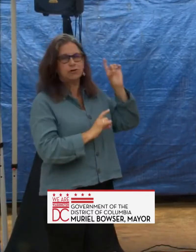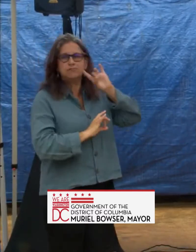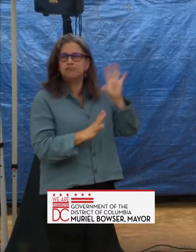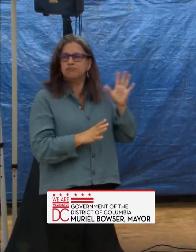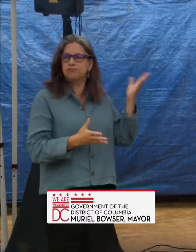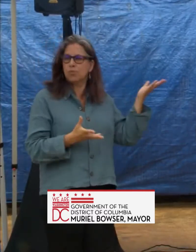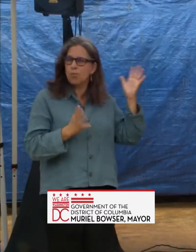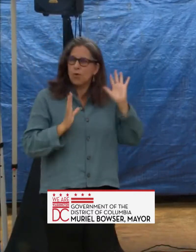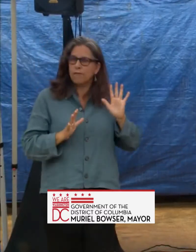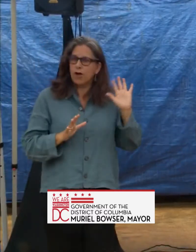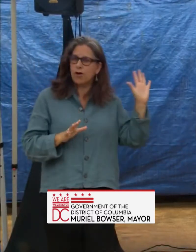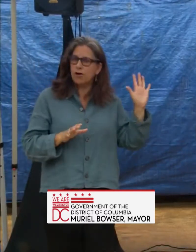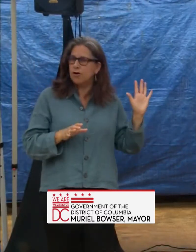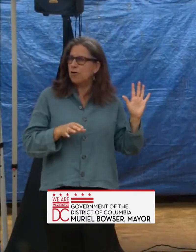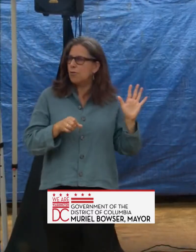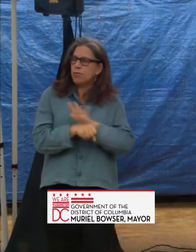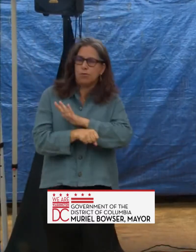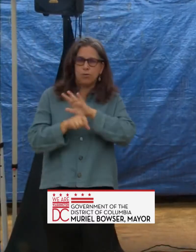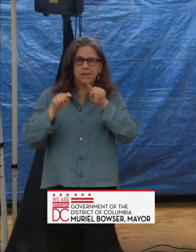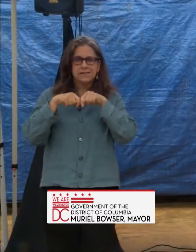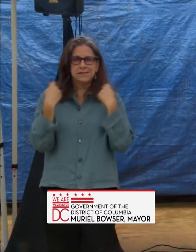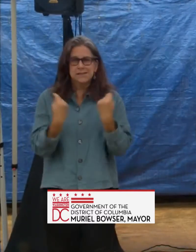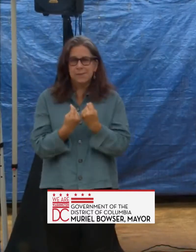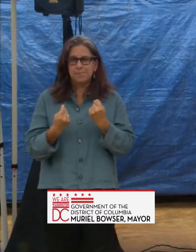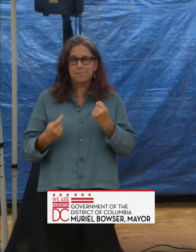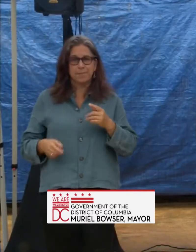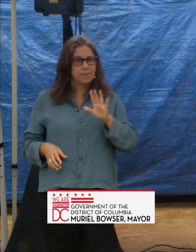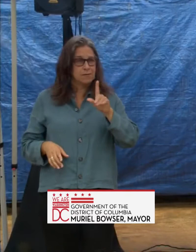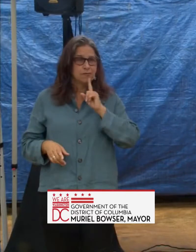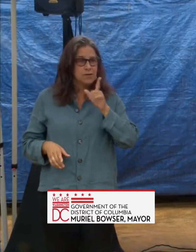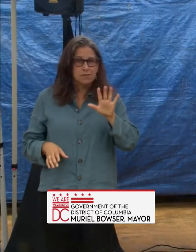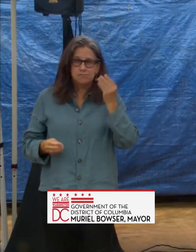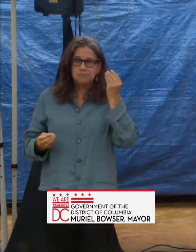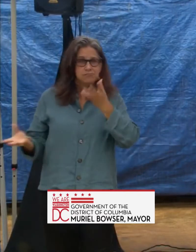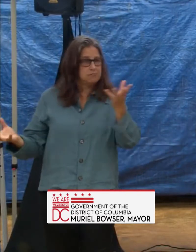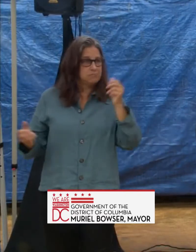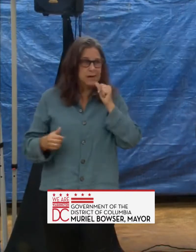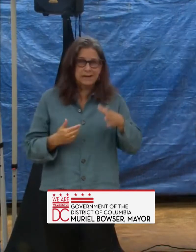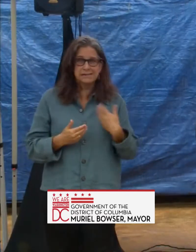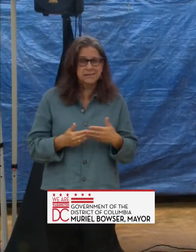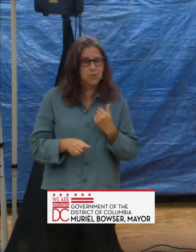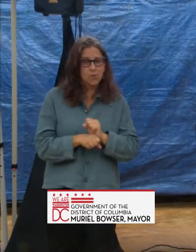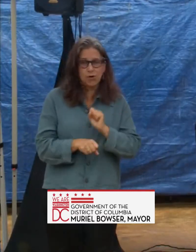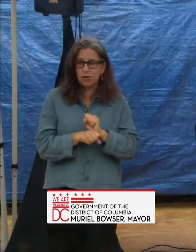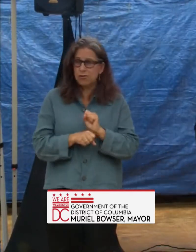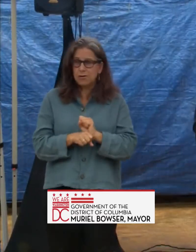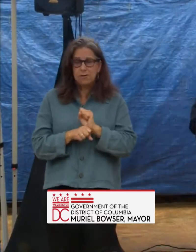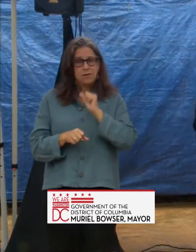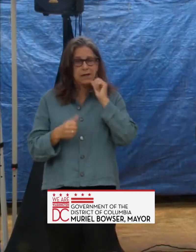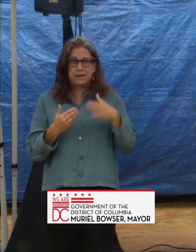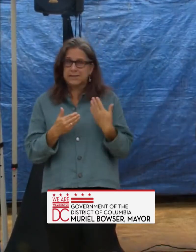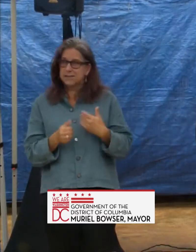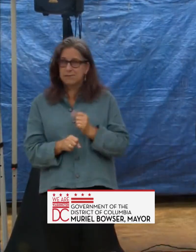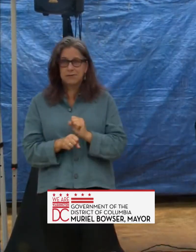APPLAUSE. BECAUSE WE KNOW THAT IT HAS NOT BEEN AN EASY TASK. AND WE ARE JUST DELIGHTED THAT HERE IN WARD 4 WE GET TO LEAD